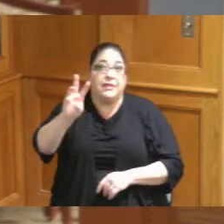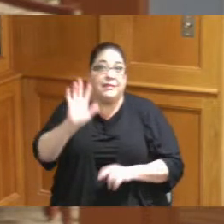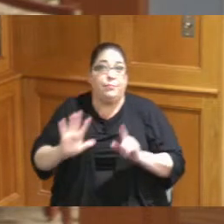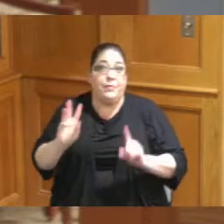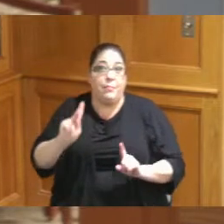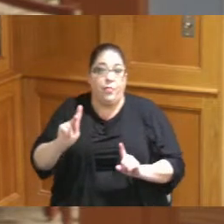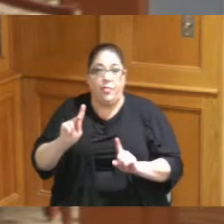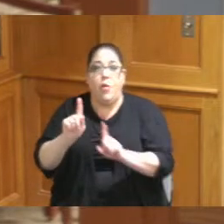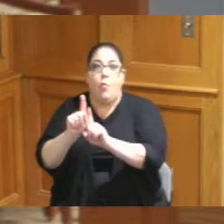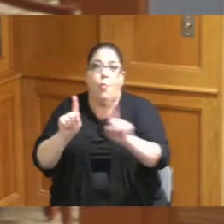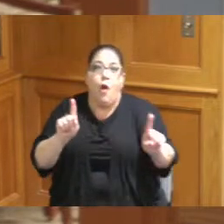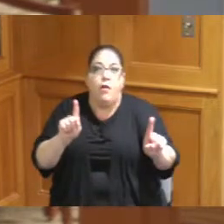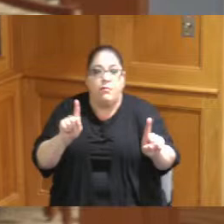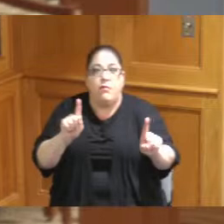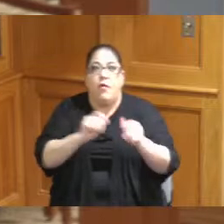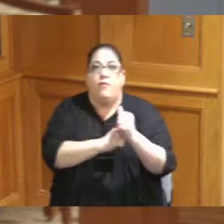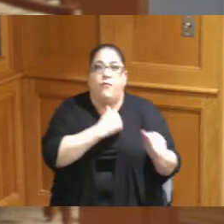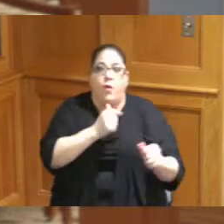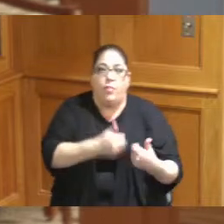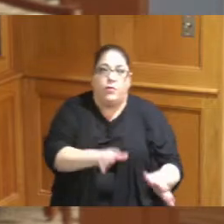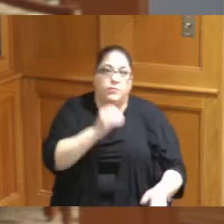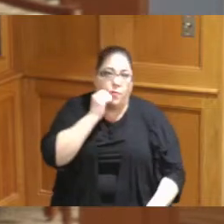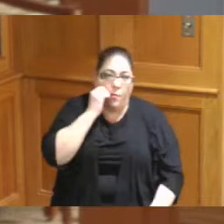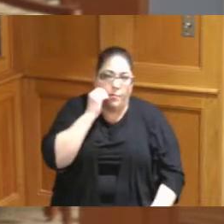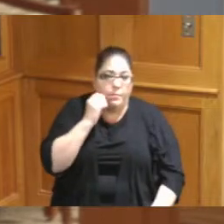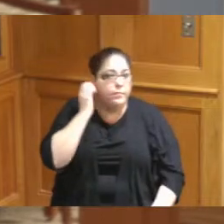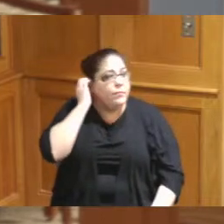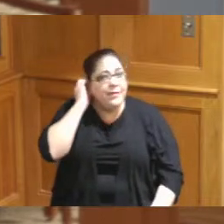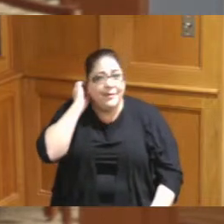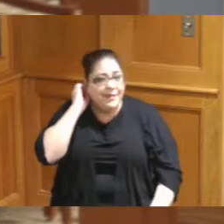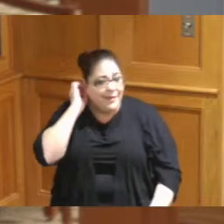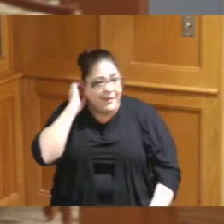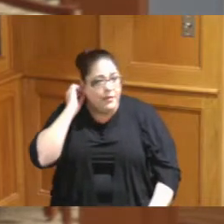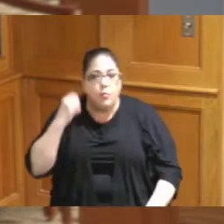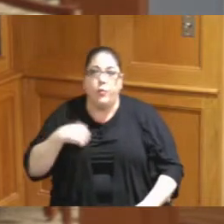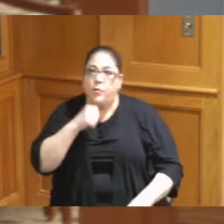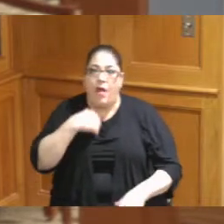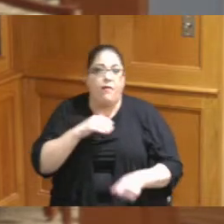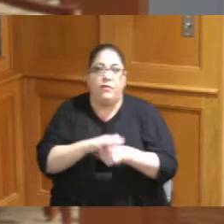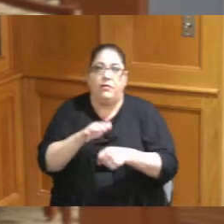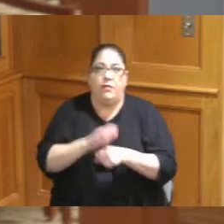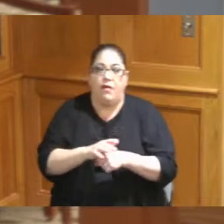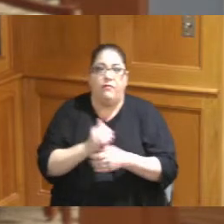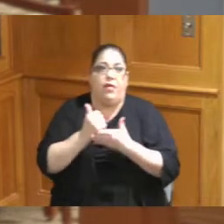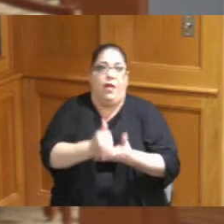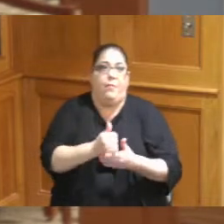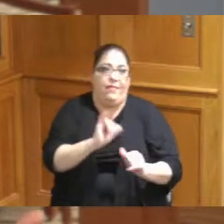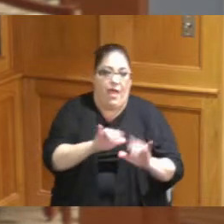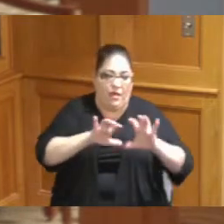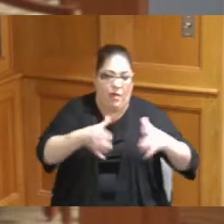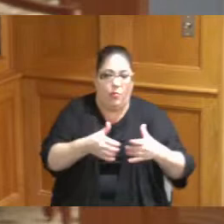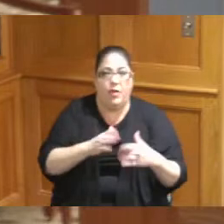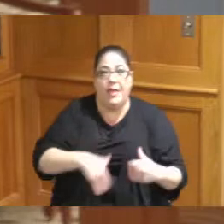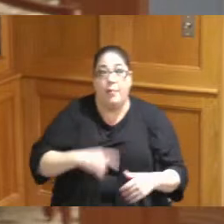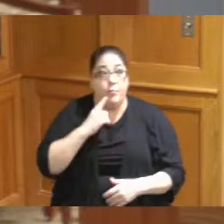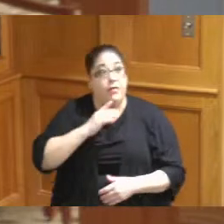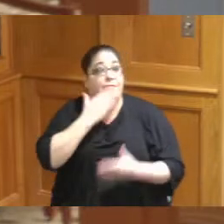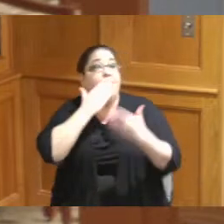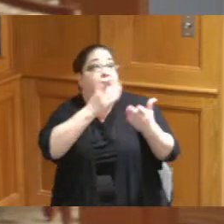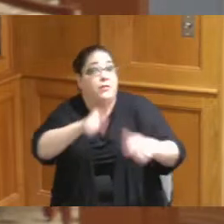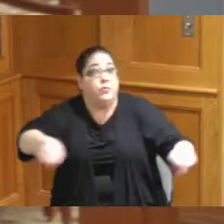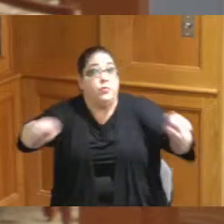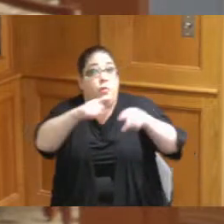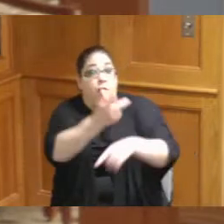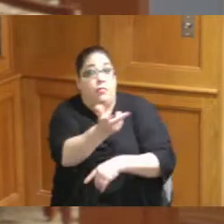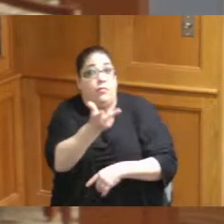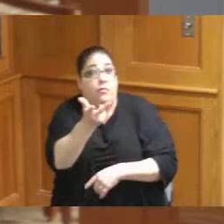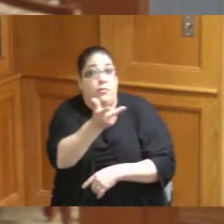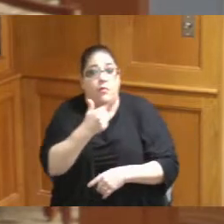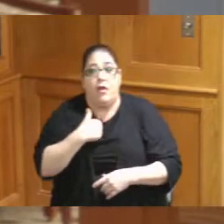or in a shelter so the capacity just isn't there yet but you know thanks to you all our spending in